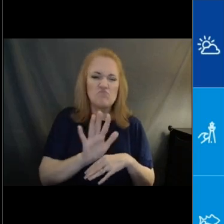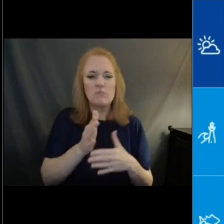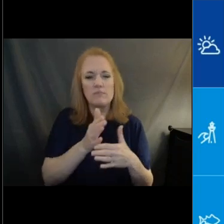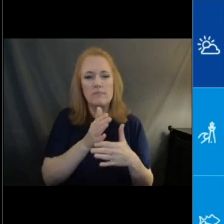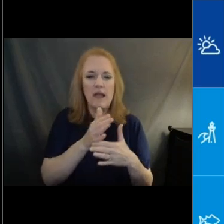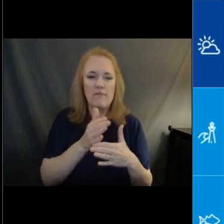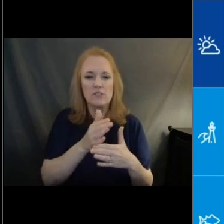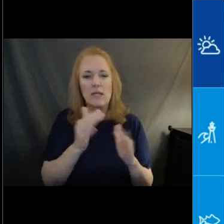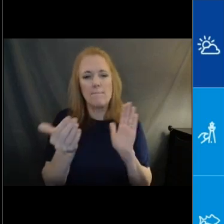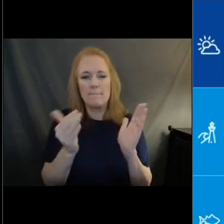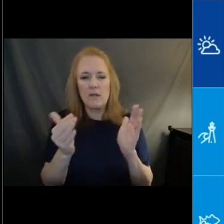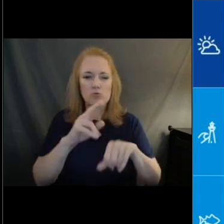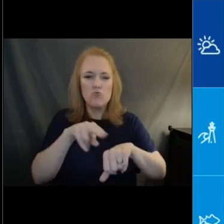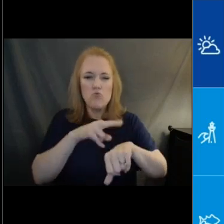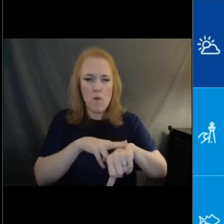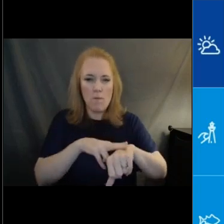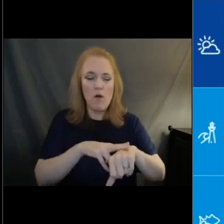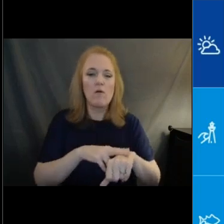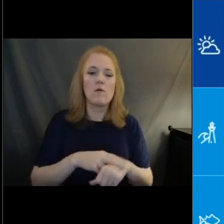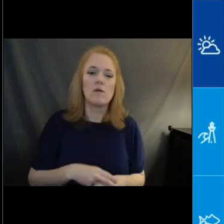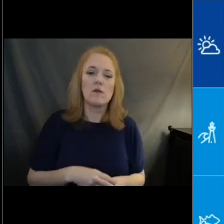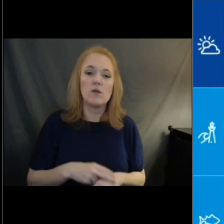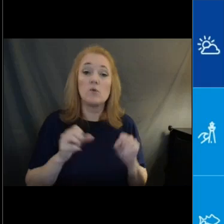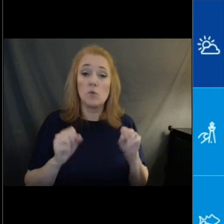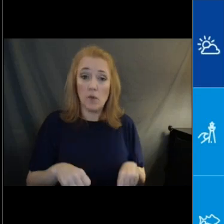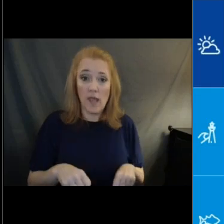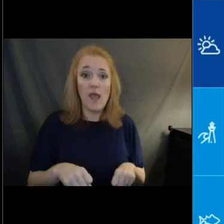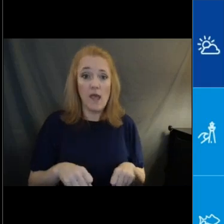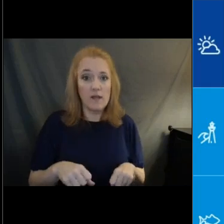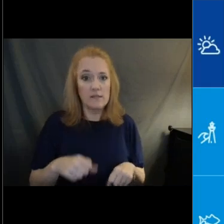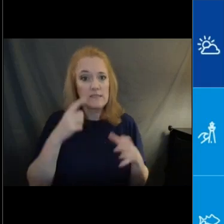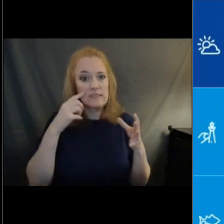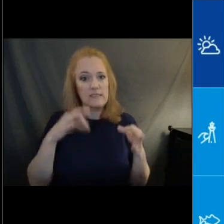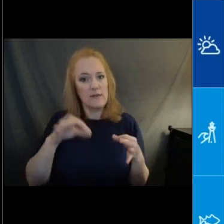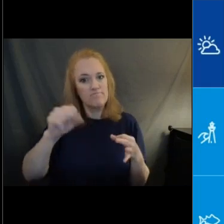one can infer generally warmer temperatures on average for the seasonal mean temperatures,